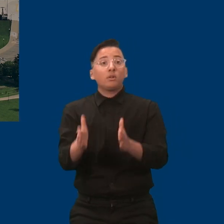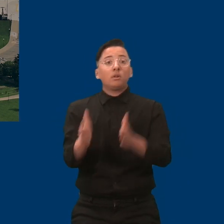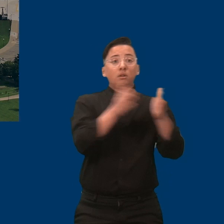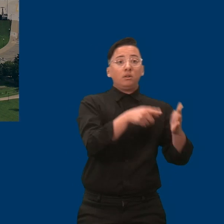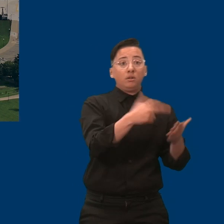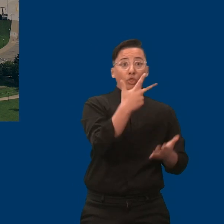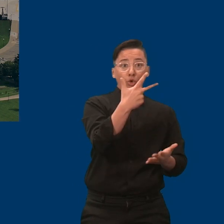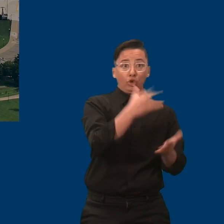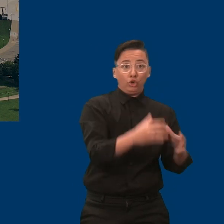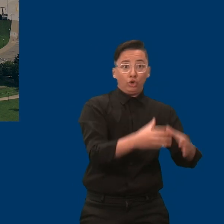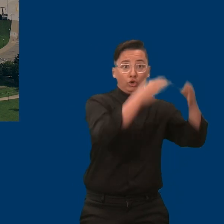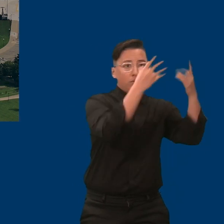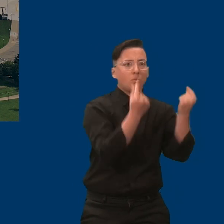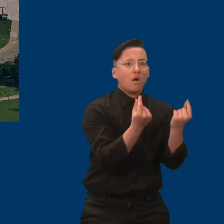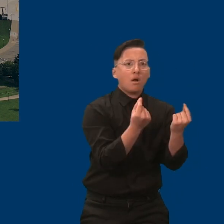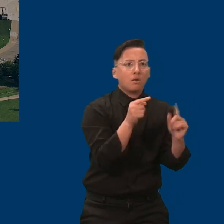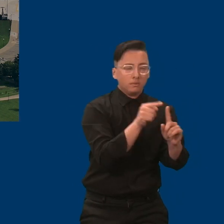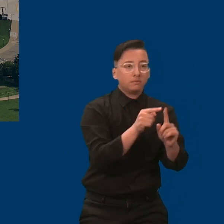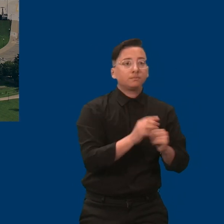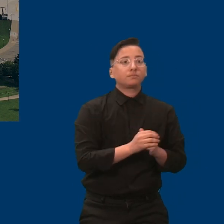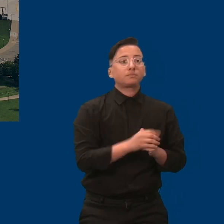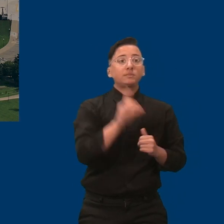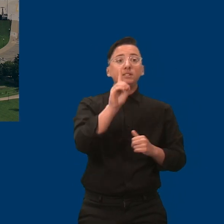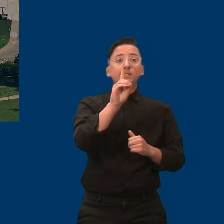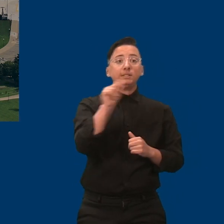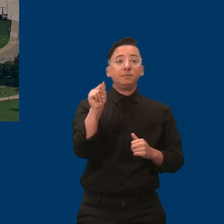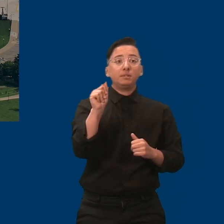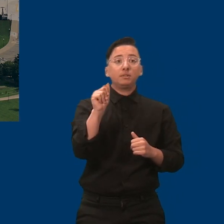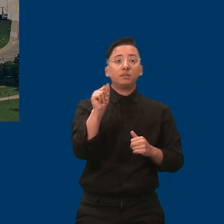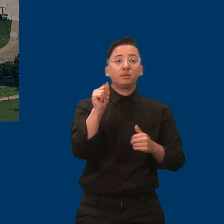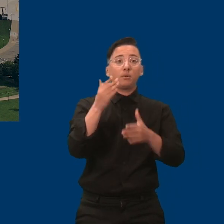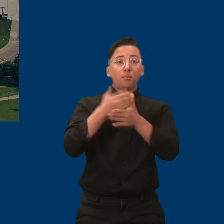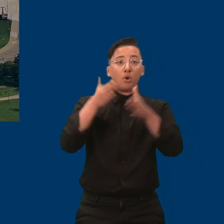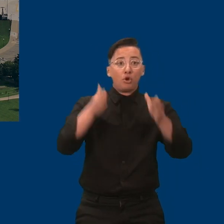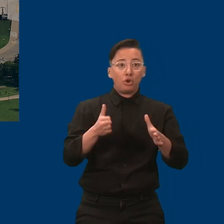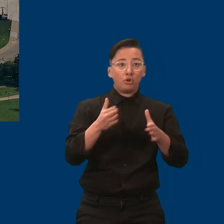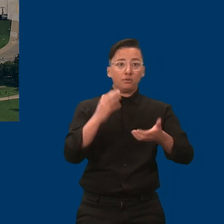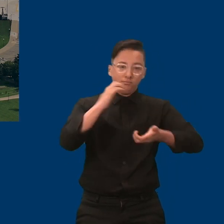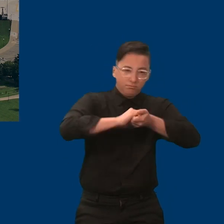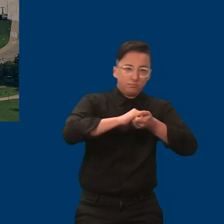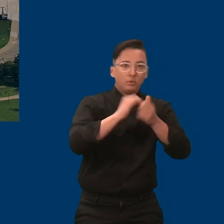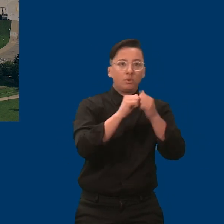Pillar one, or increasing disability representation in state government, are policy priorities